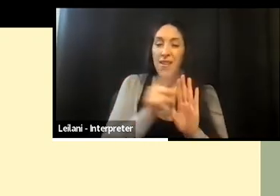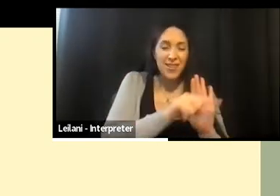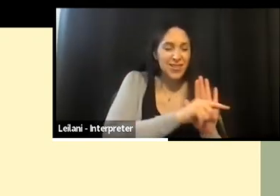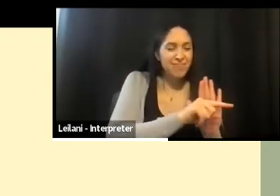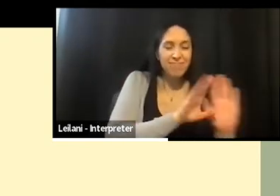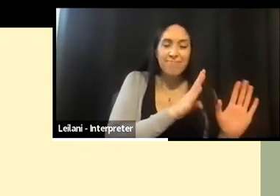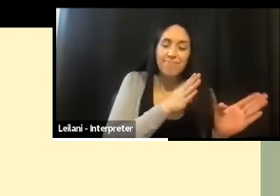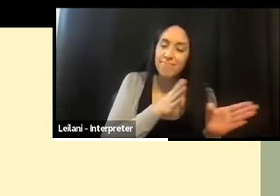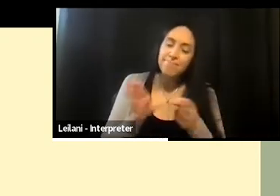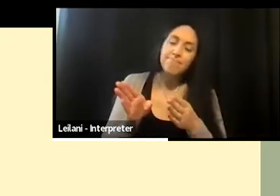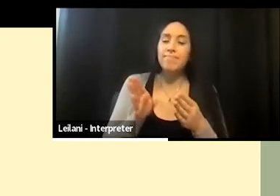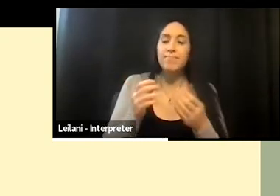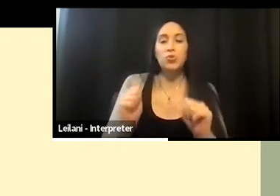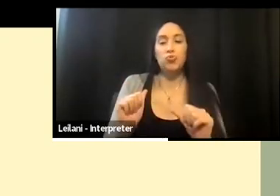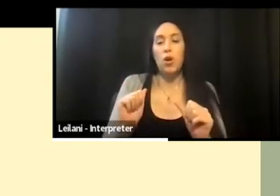to reset our souls and community.